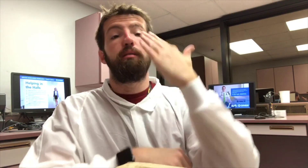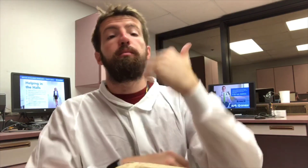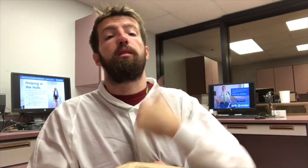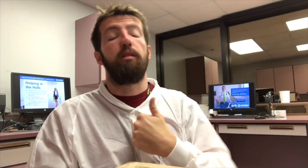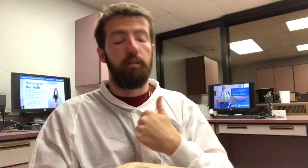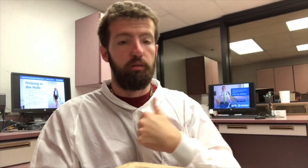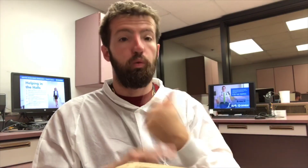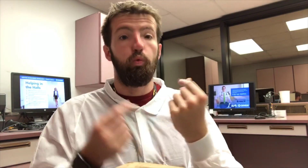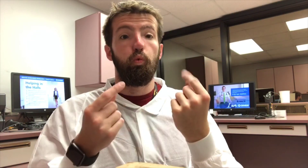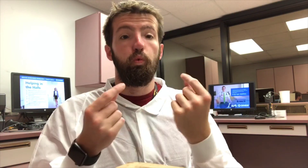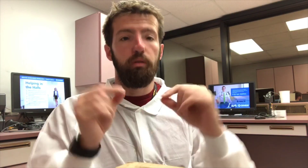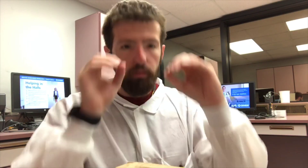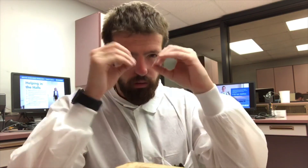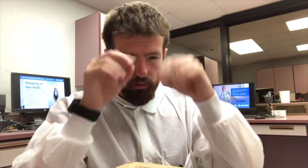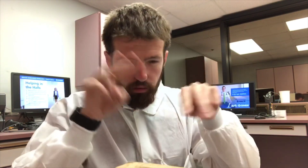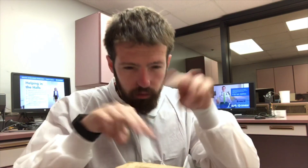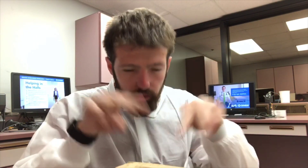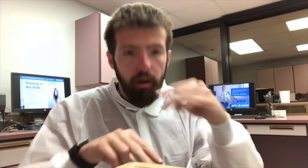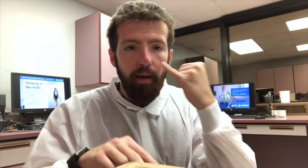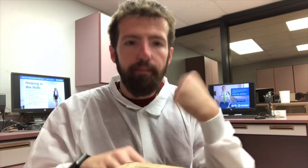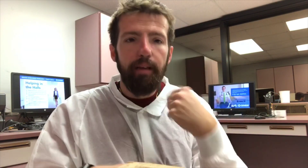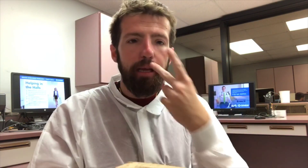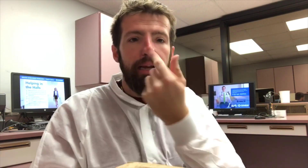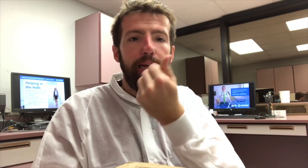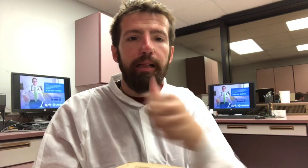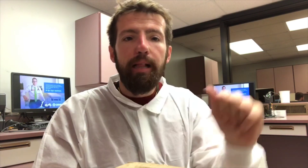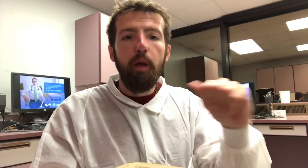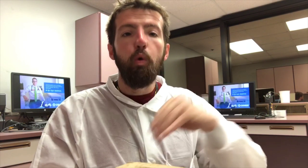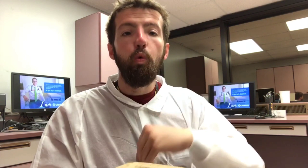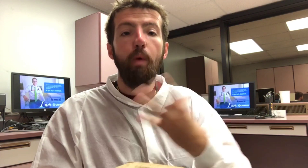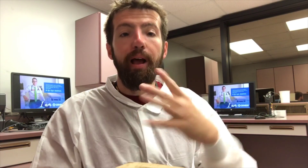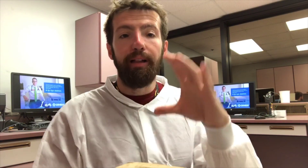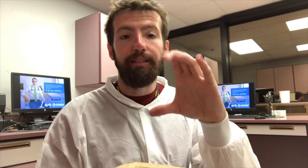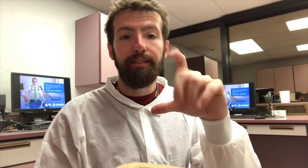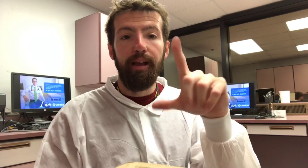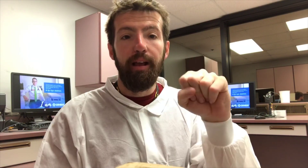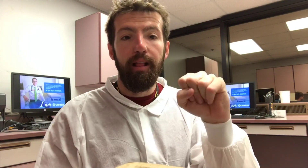After getting his fluid sent to my lab, I used microscope to find white cells